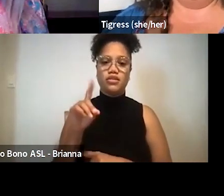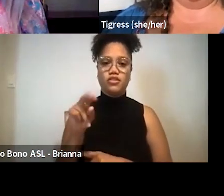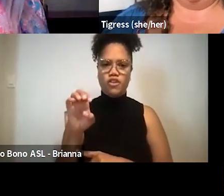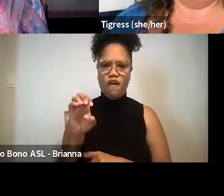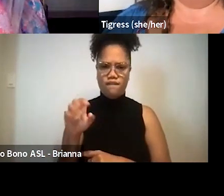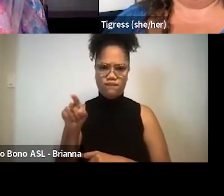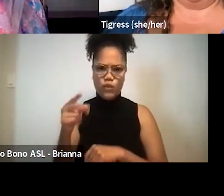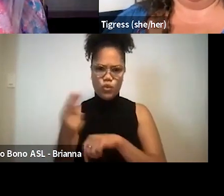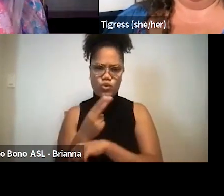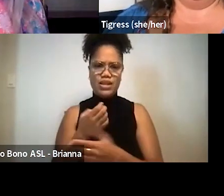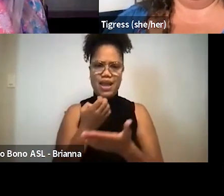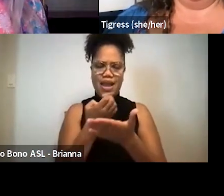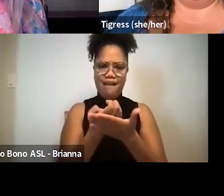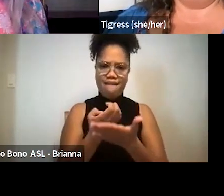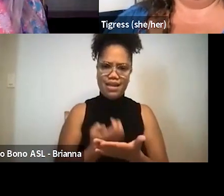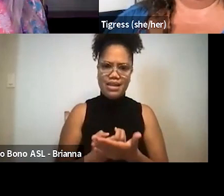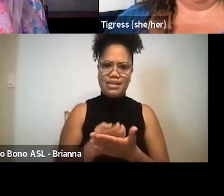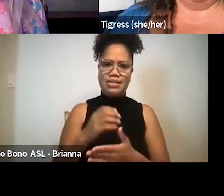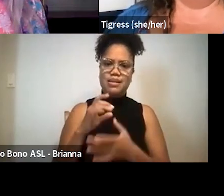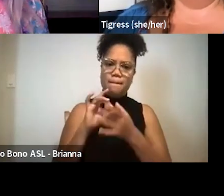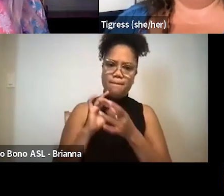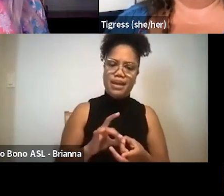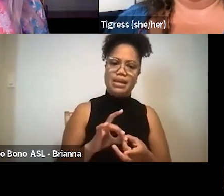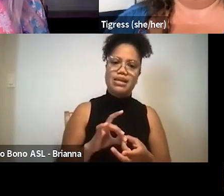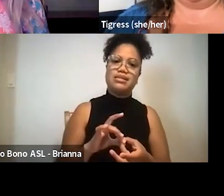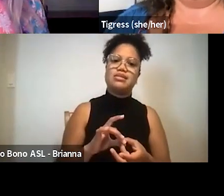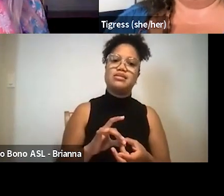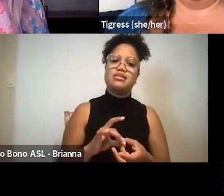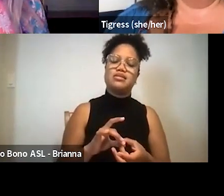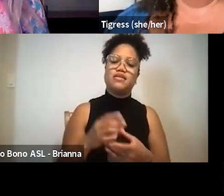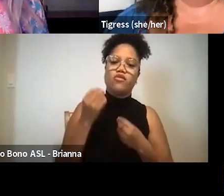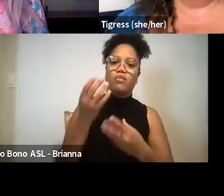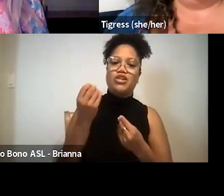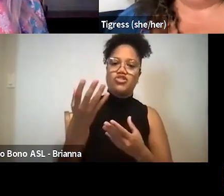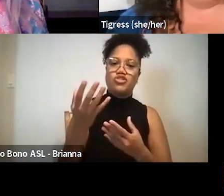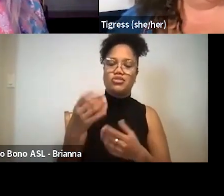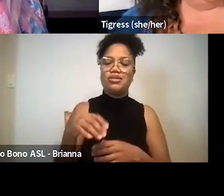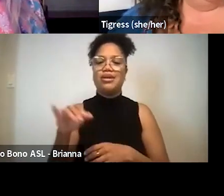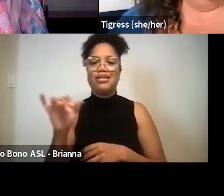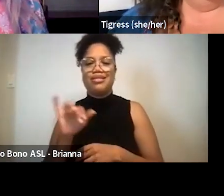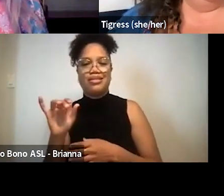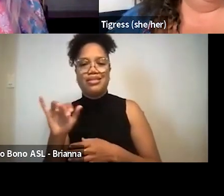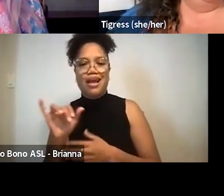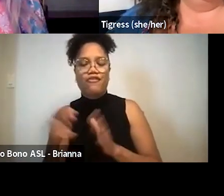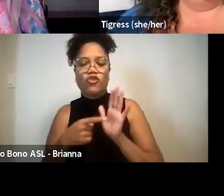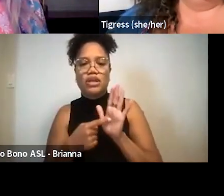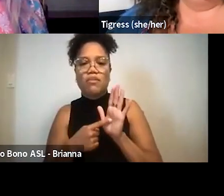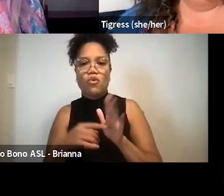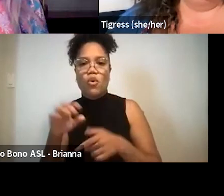For example, debunking the myth of the so-called obesity epidemic to guide its work?